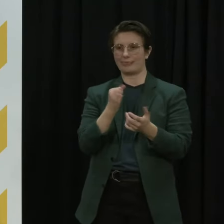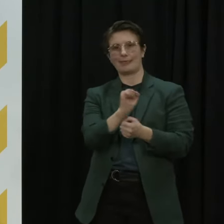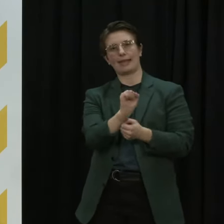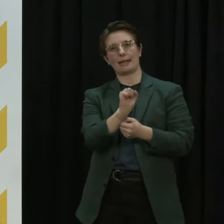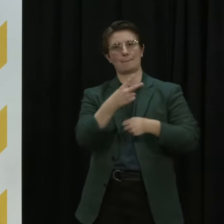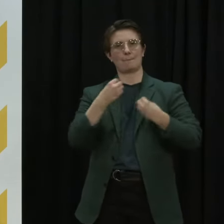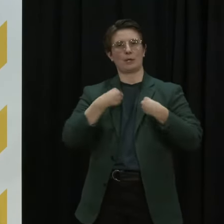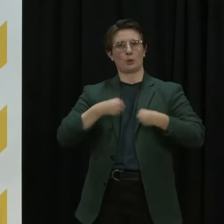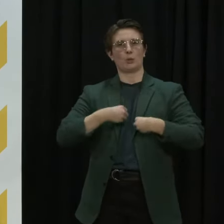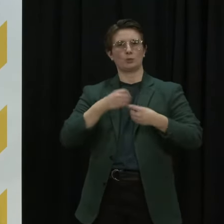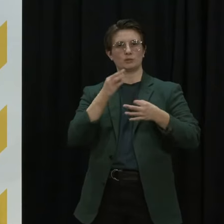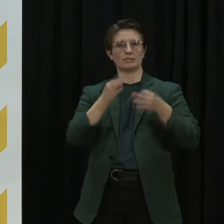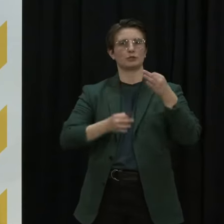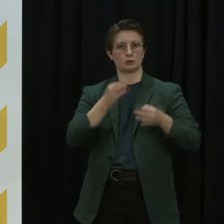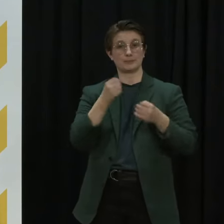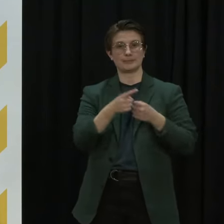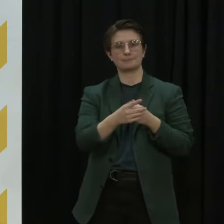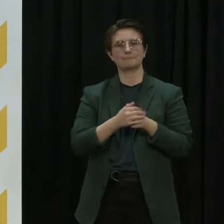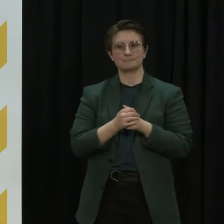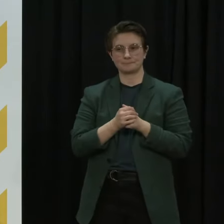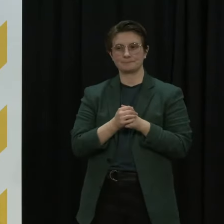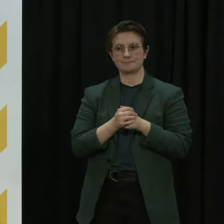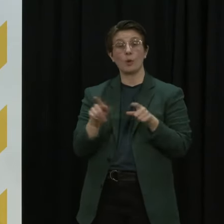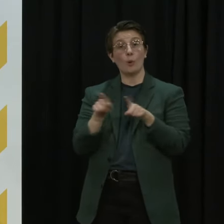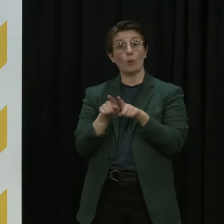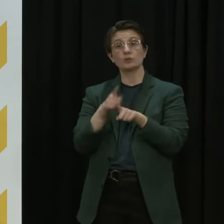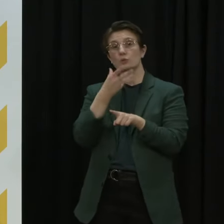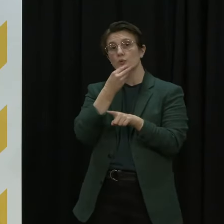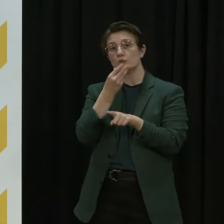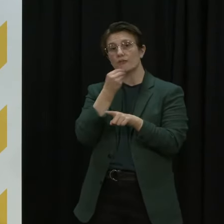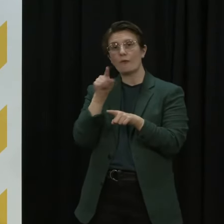settings, to detect (inaudible. To manage hospital capacity and ensure the safety of visitors and inform clinical decision-